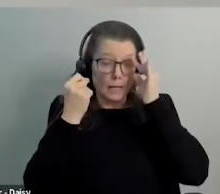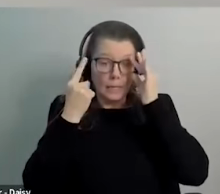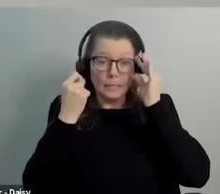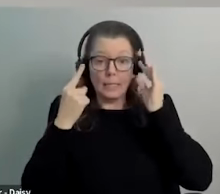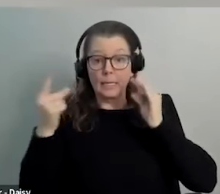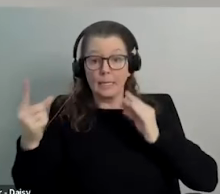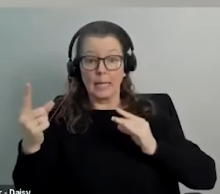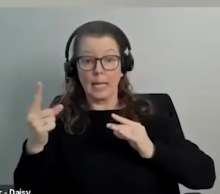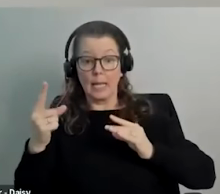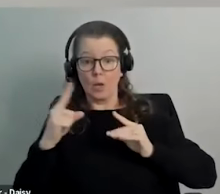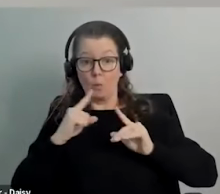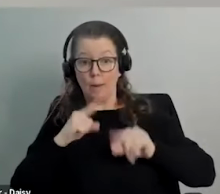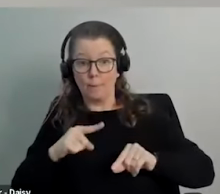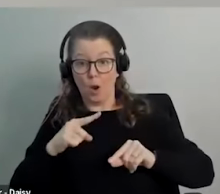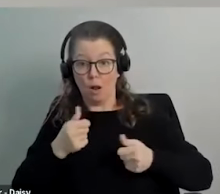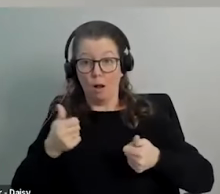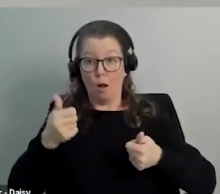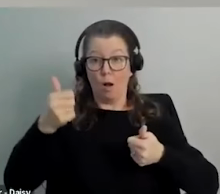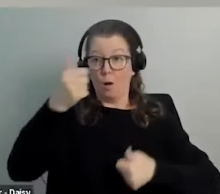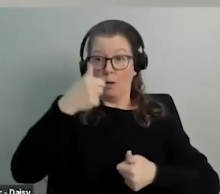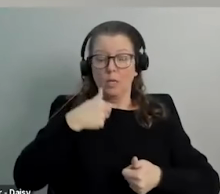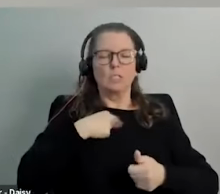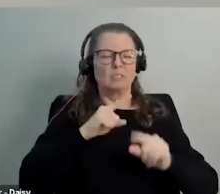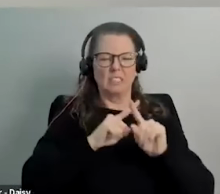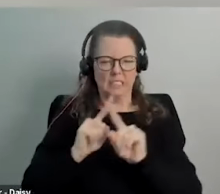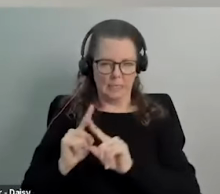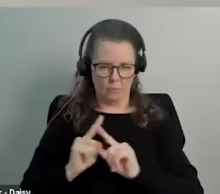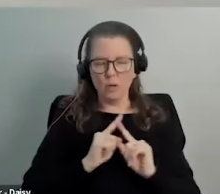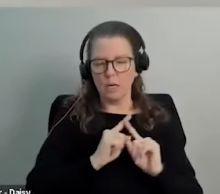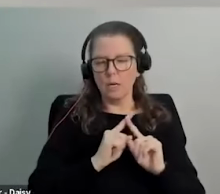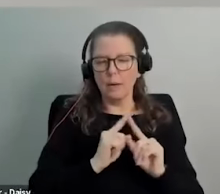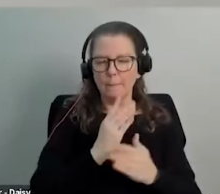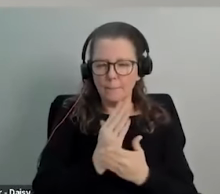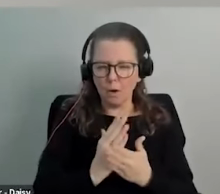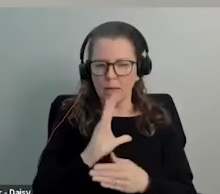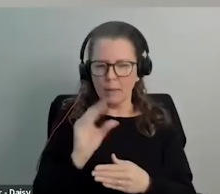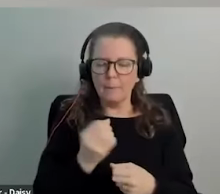We report through many different areas of the company, and that is by design, so that we can have the broadest influence.